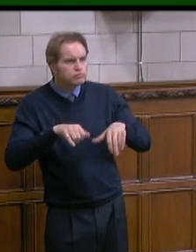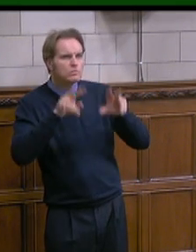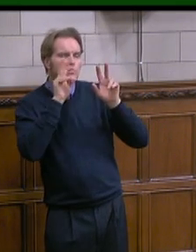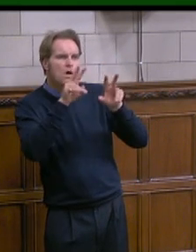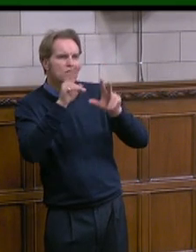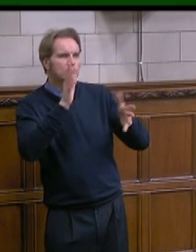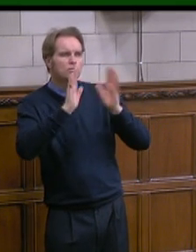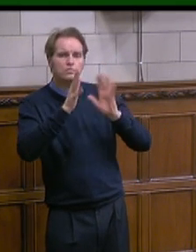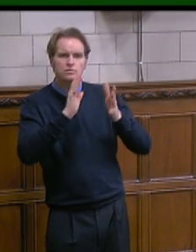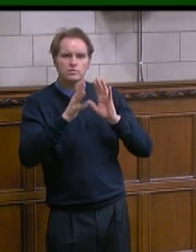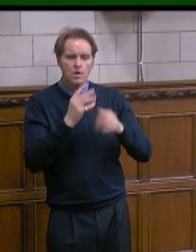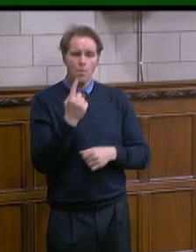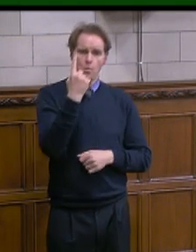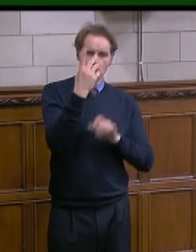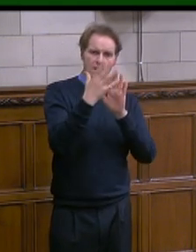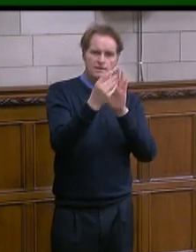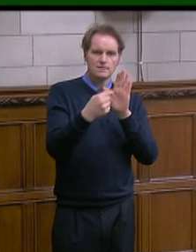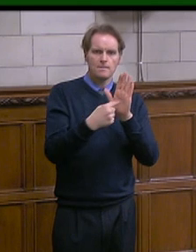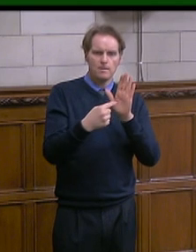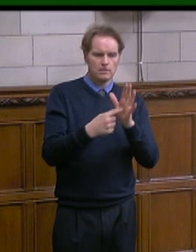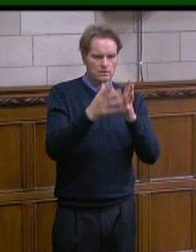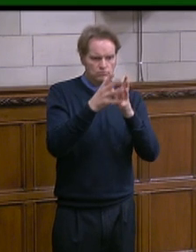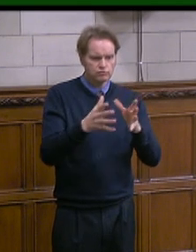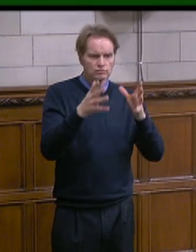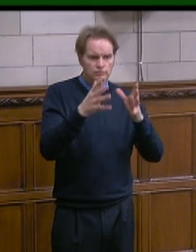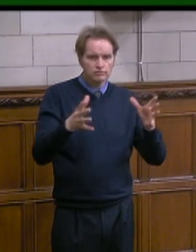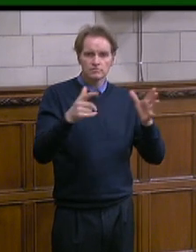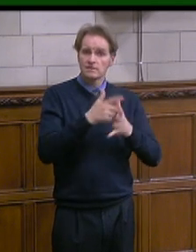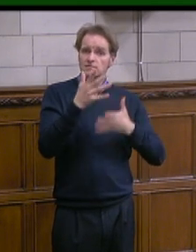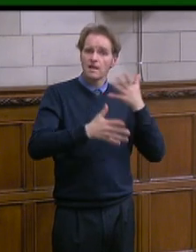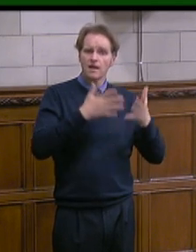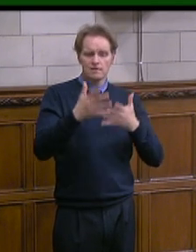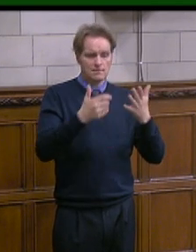That is just one example of how British Sign Language allows us to communicate with more